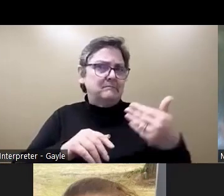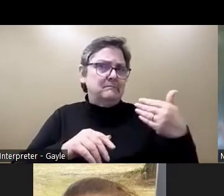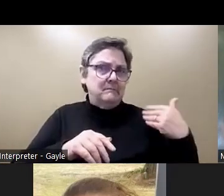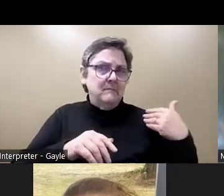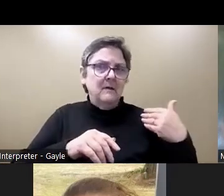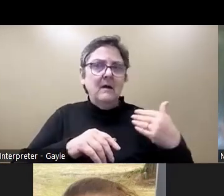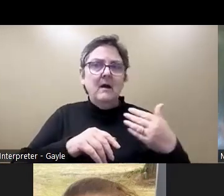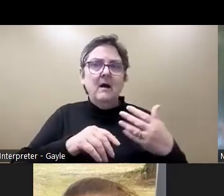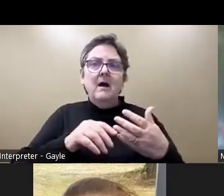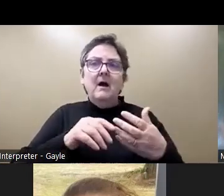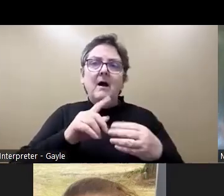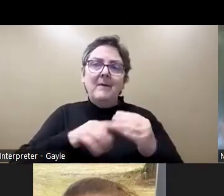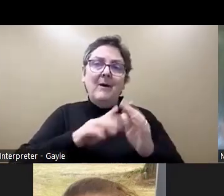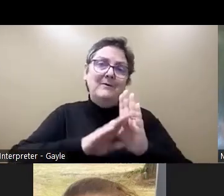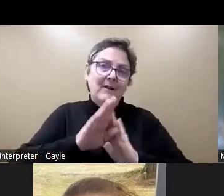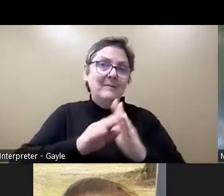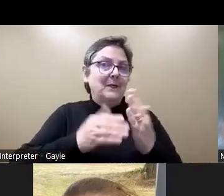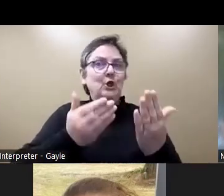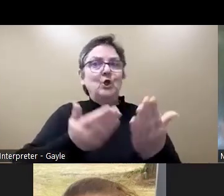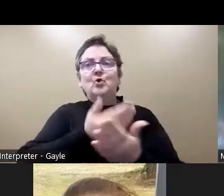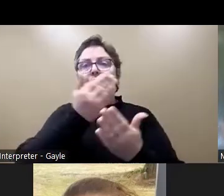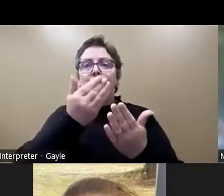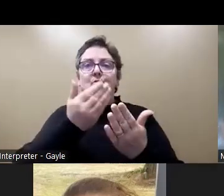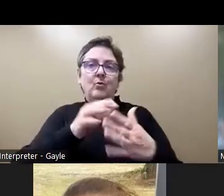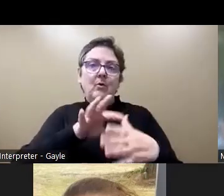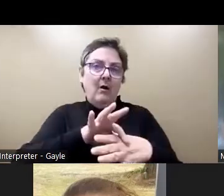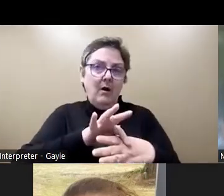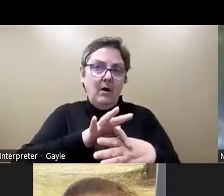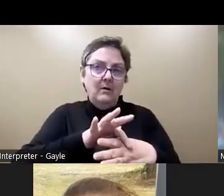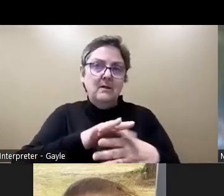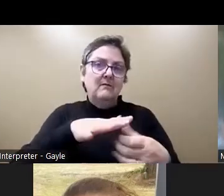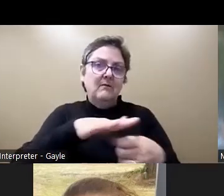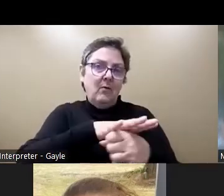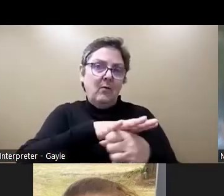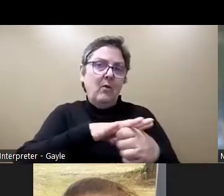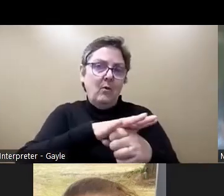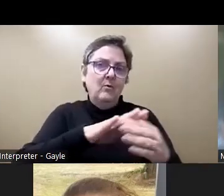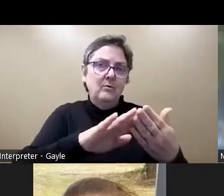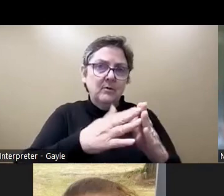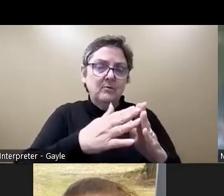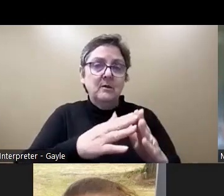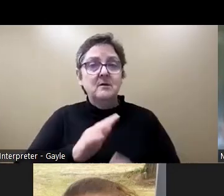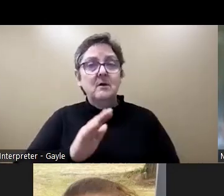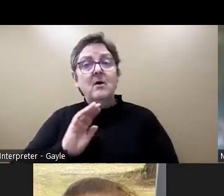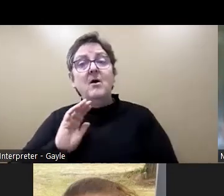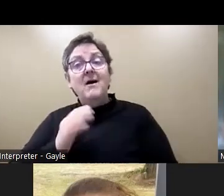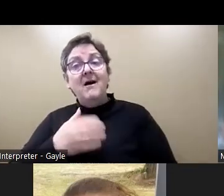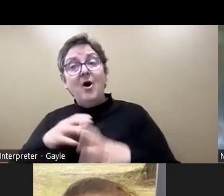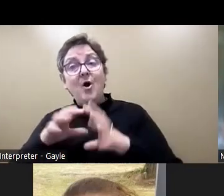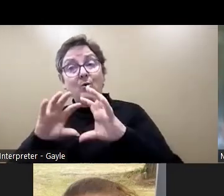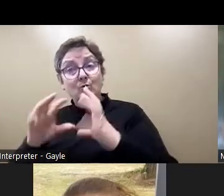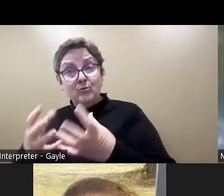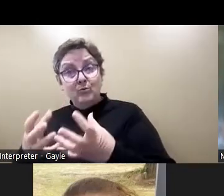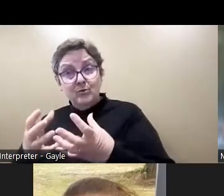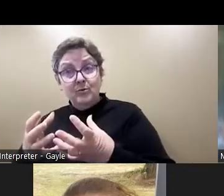new story books and content for local communities. Benetech does a lot of the conversion process